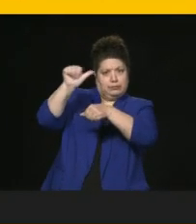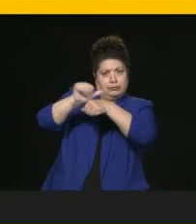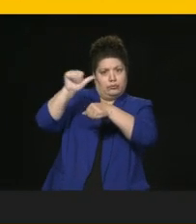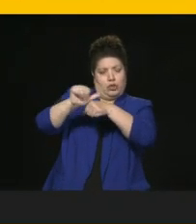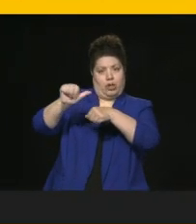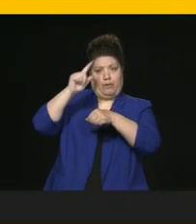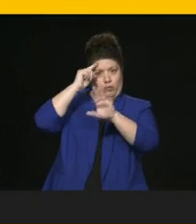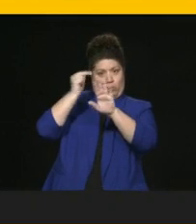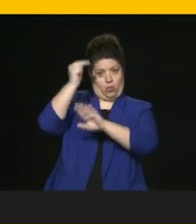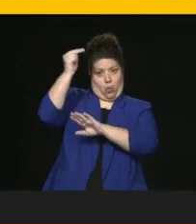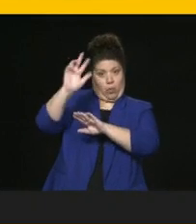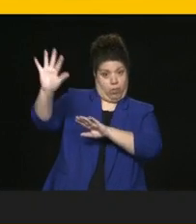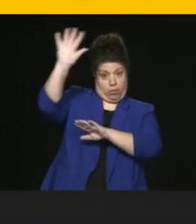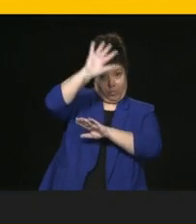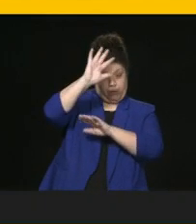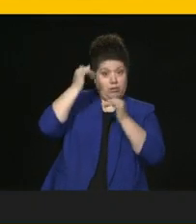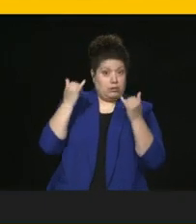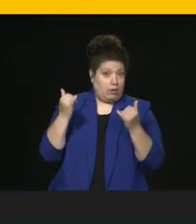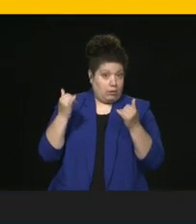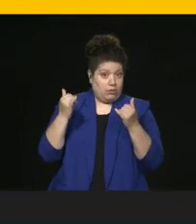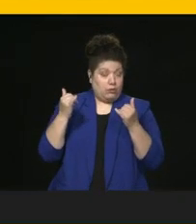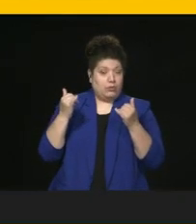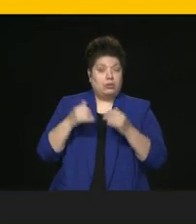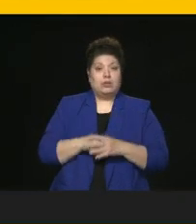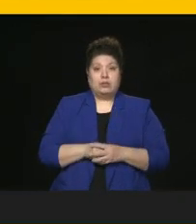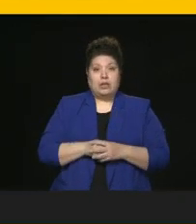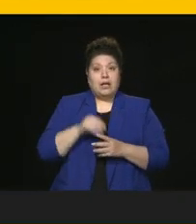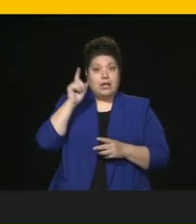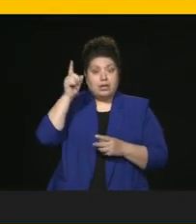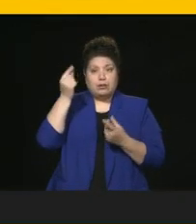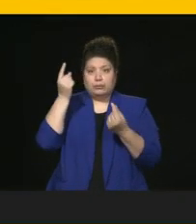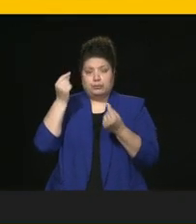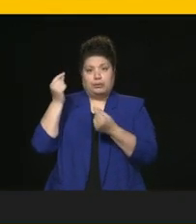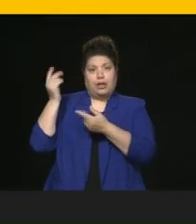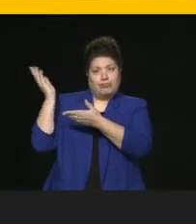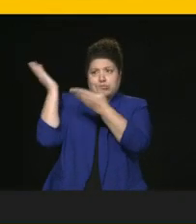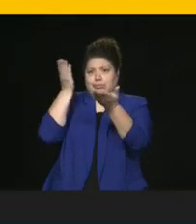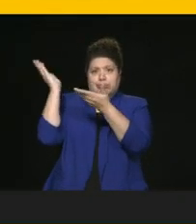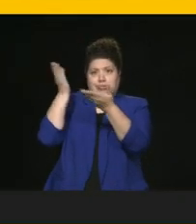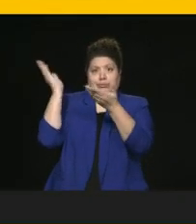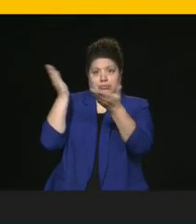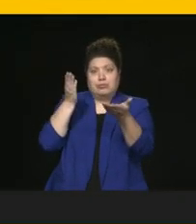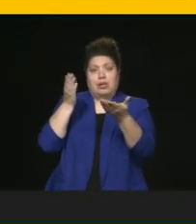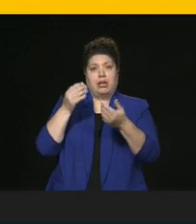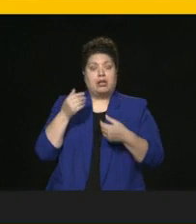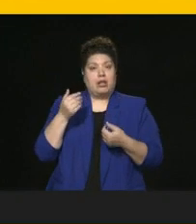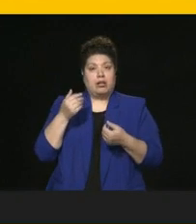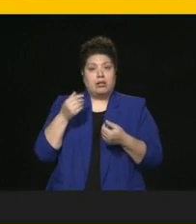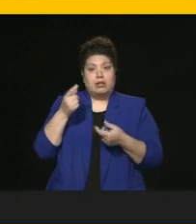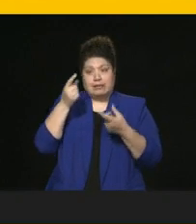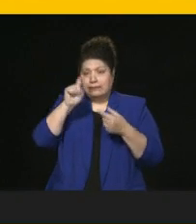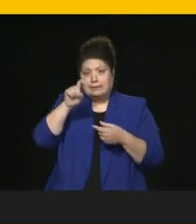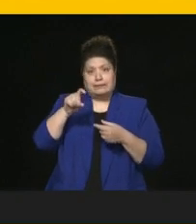AT WORK IN CANADA'S NORTH. THEY ARE HELPING OUT